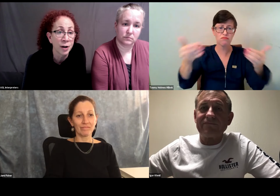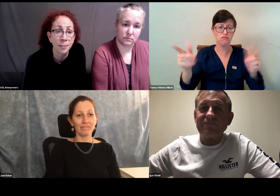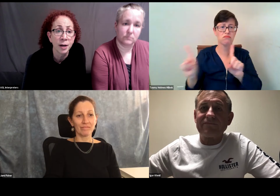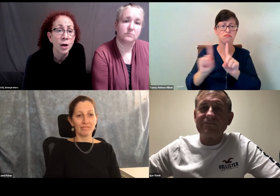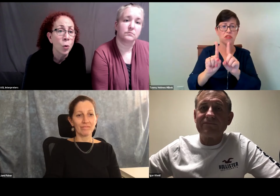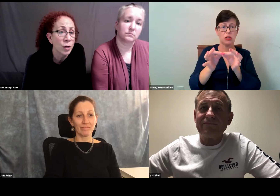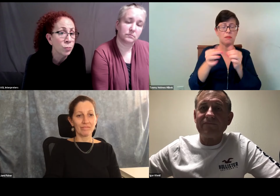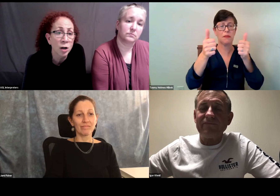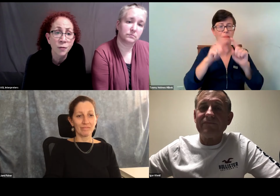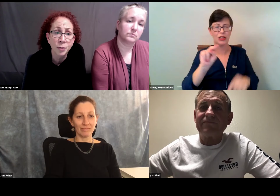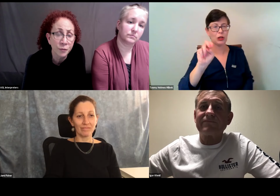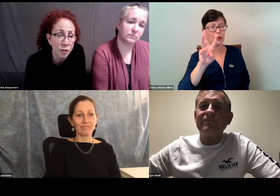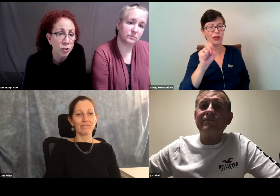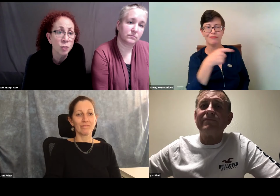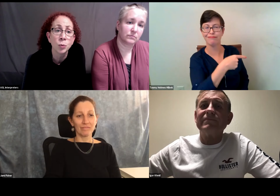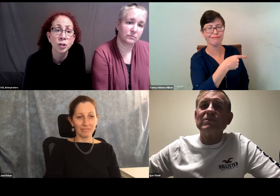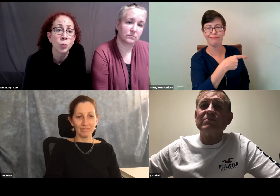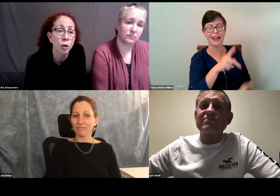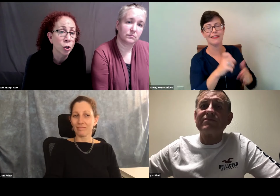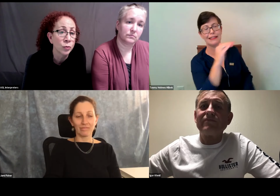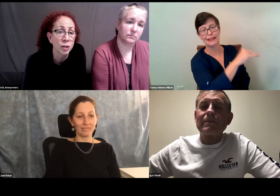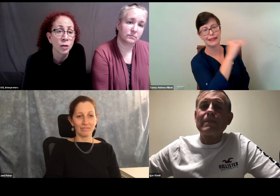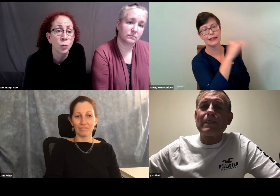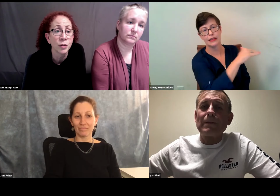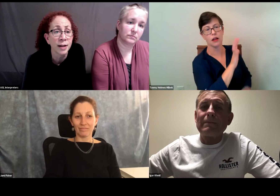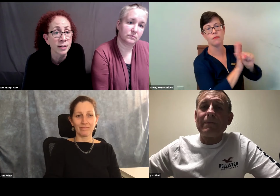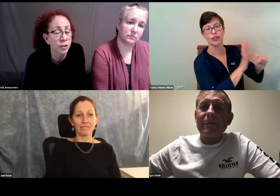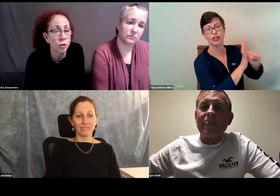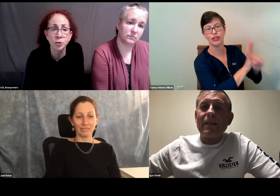but we need more government officials to be willing to work closely with asl interpreters,